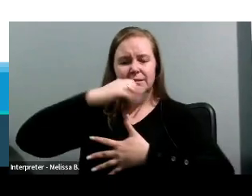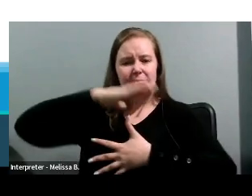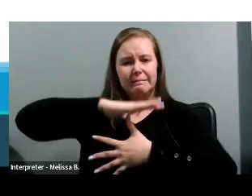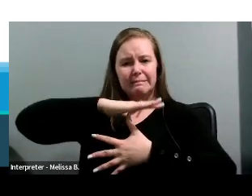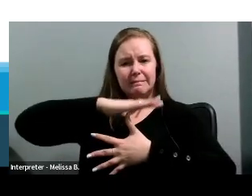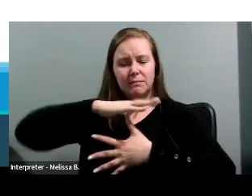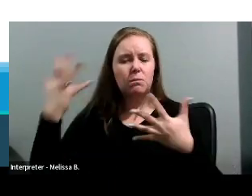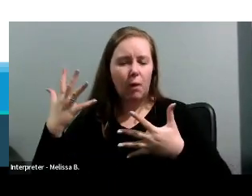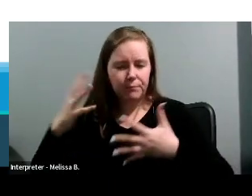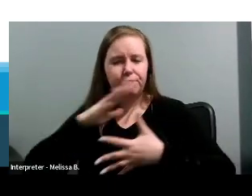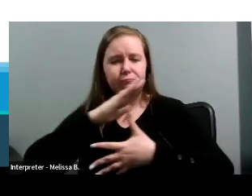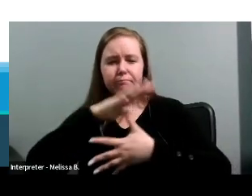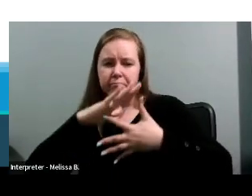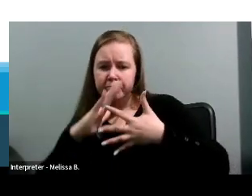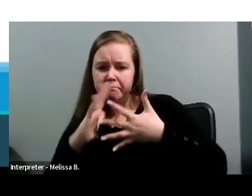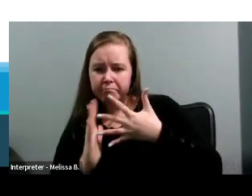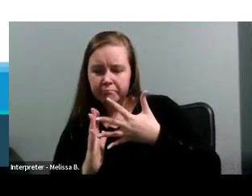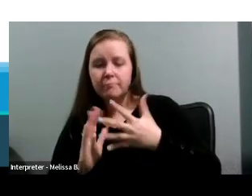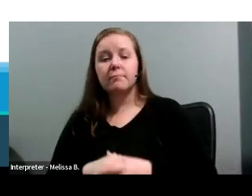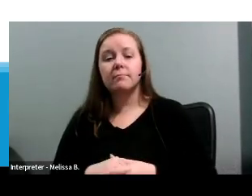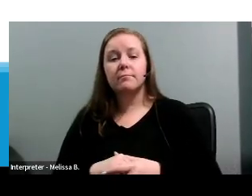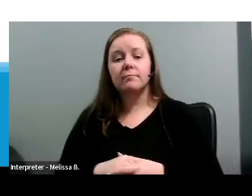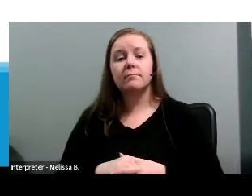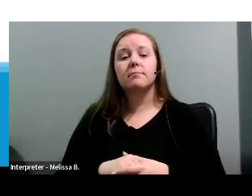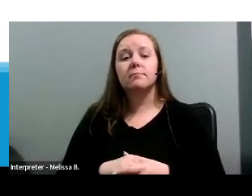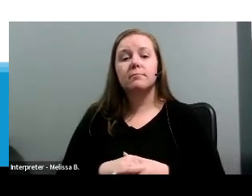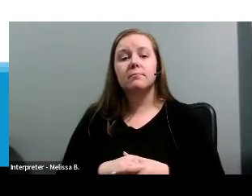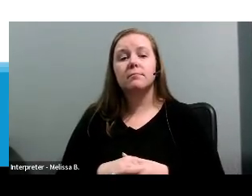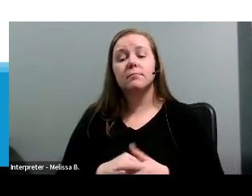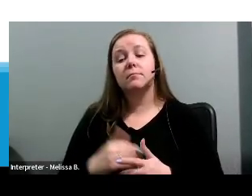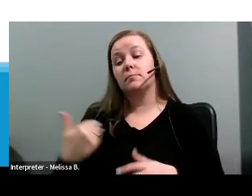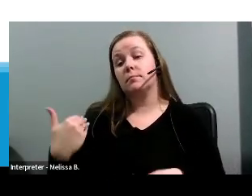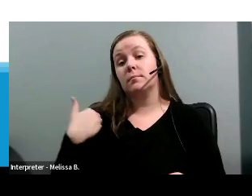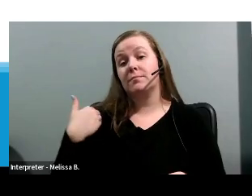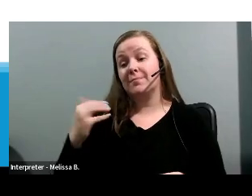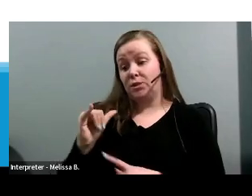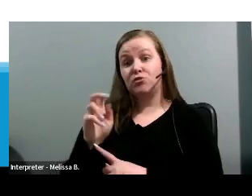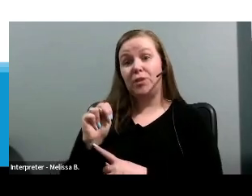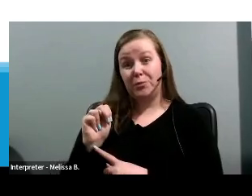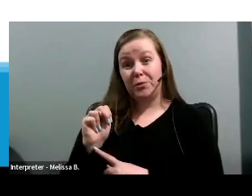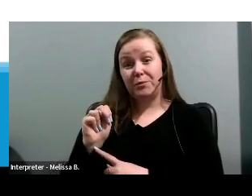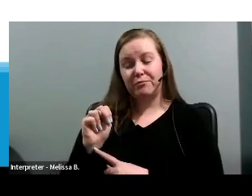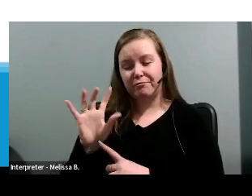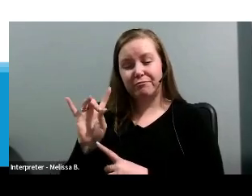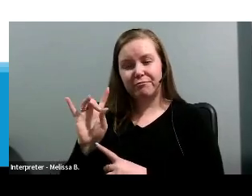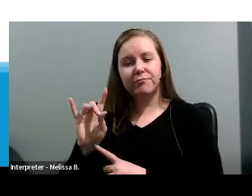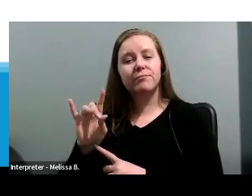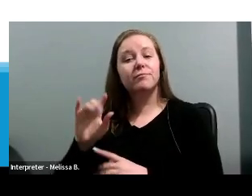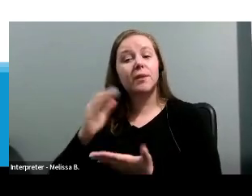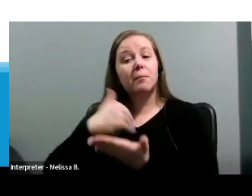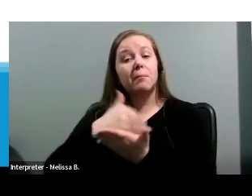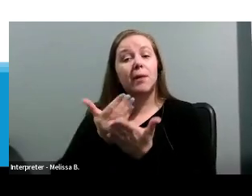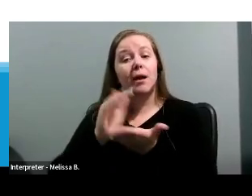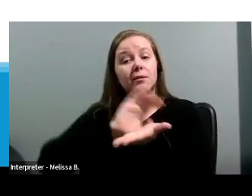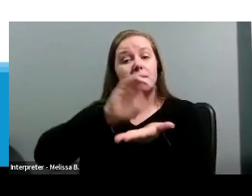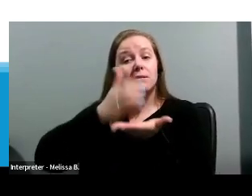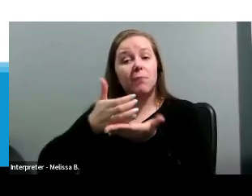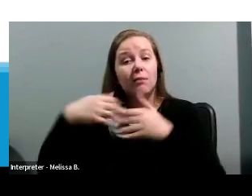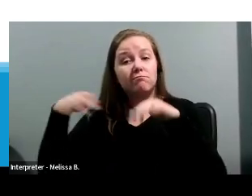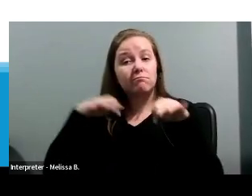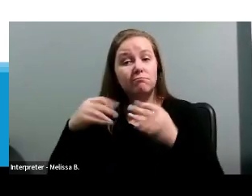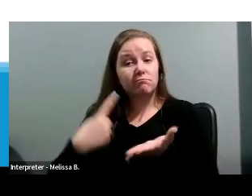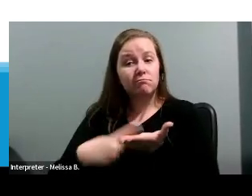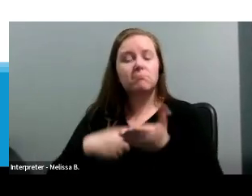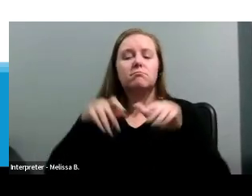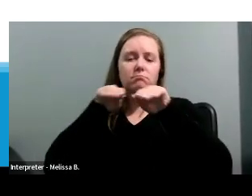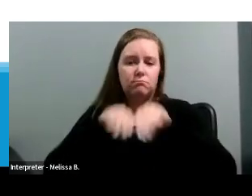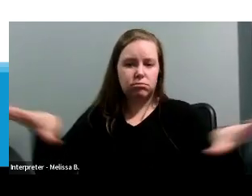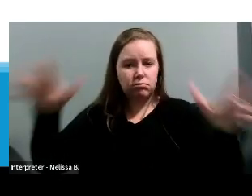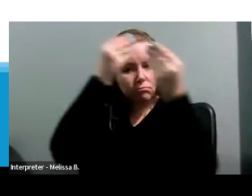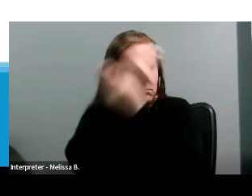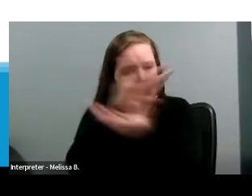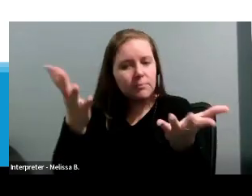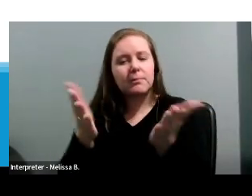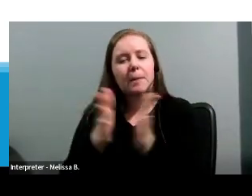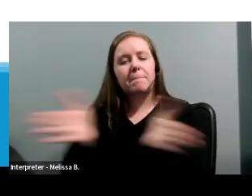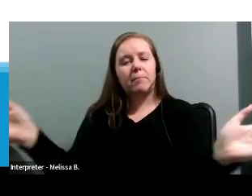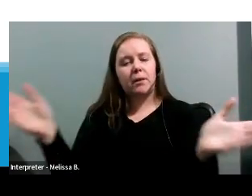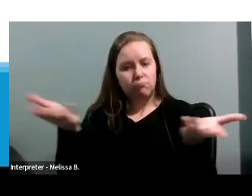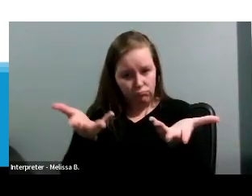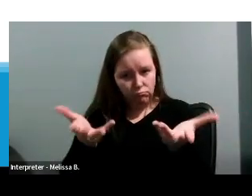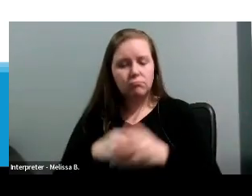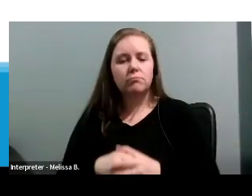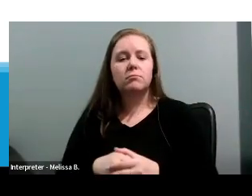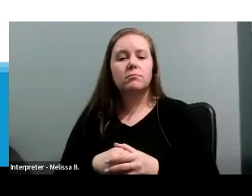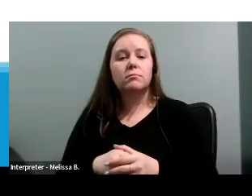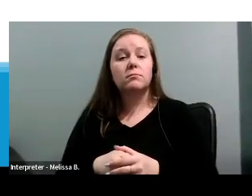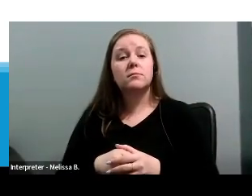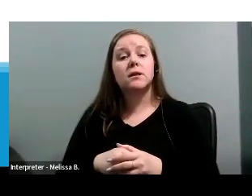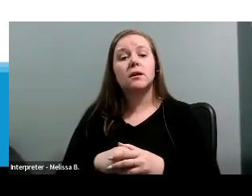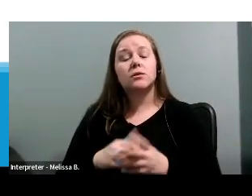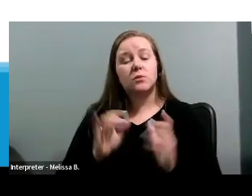Melissa Wong (she/her), SPT: And then, in January, so just on January 8th, the budget was launched, and that's the staff recommended budget. And then there's an opportunity for the public,